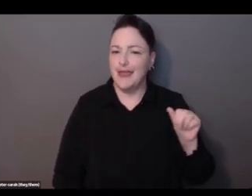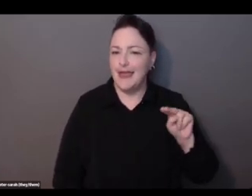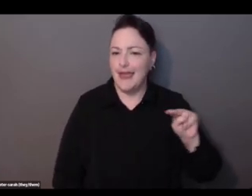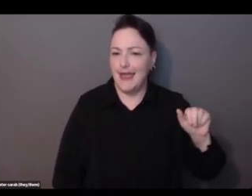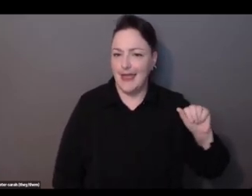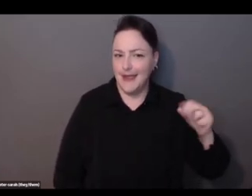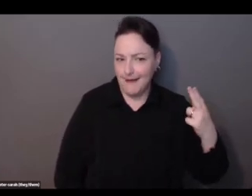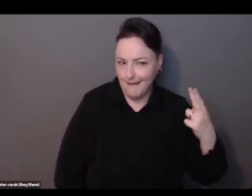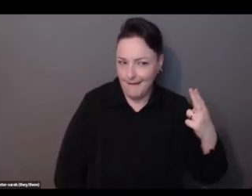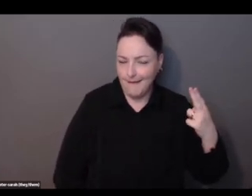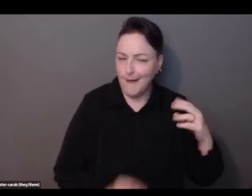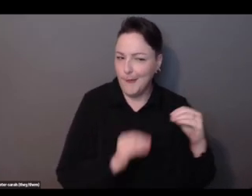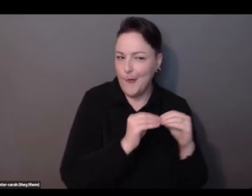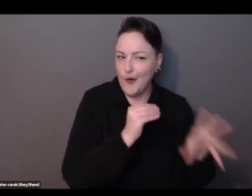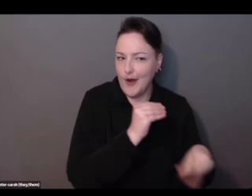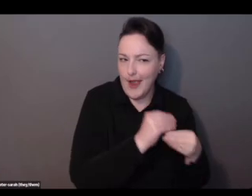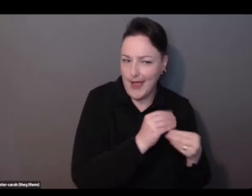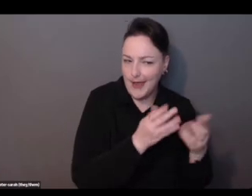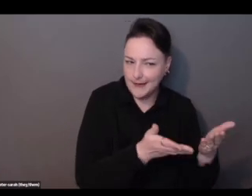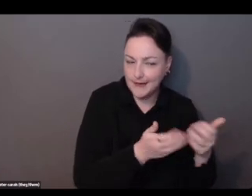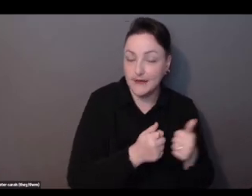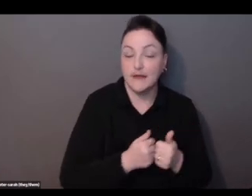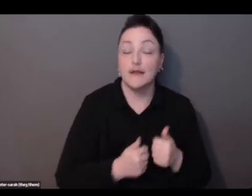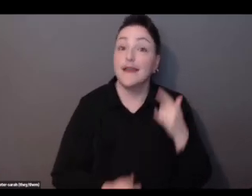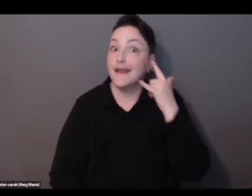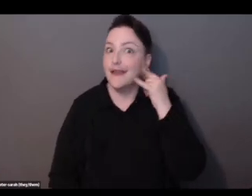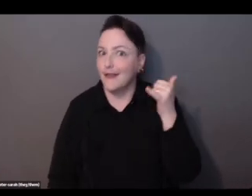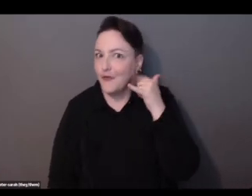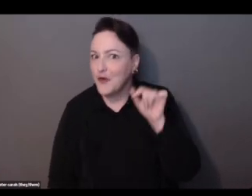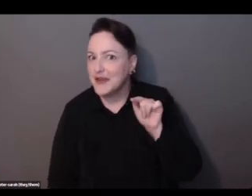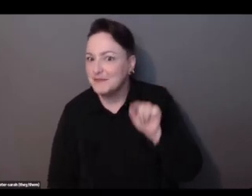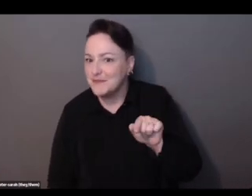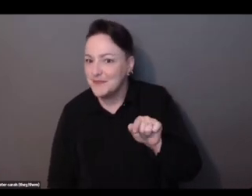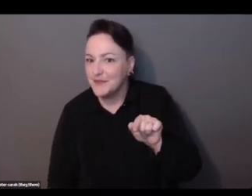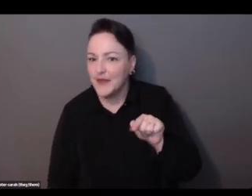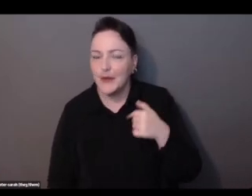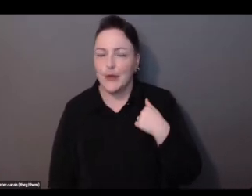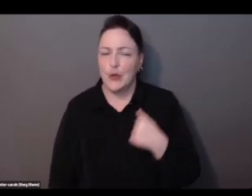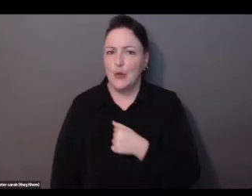but California kind of we've been shaking our heads,